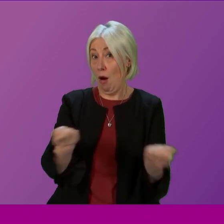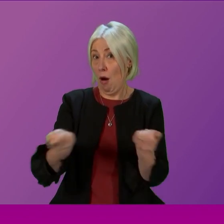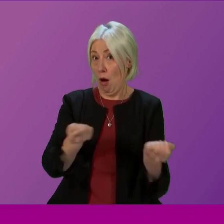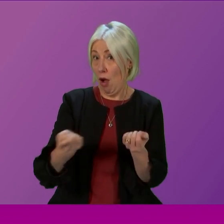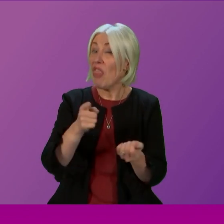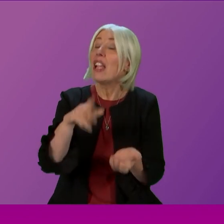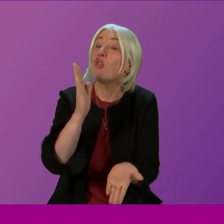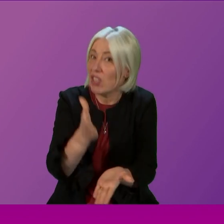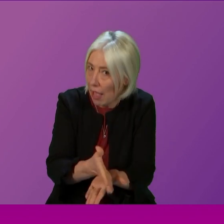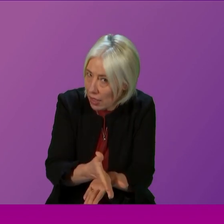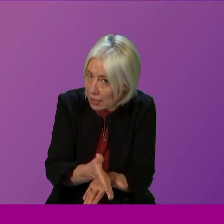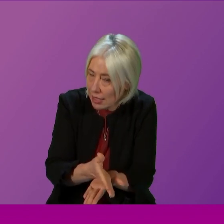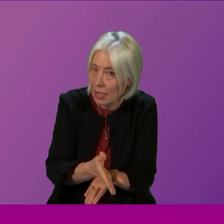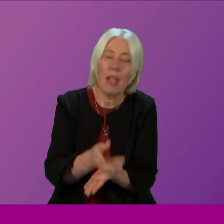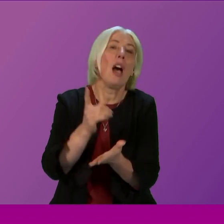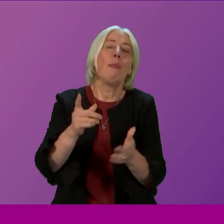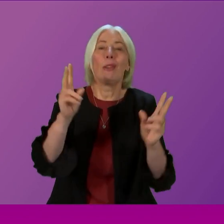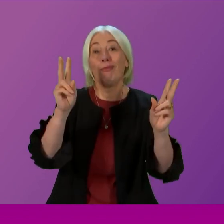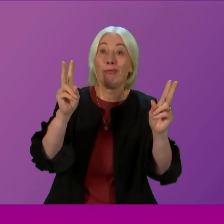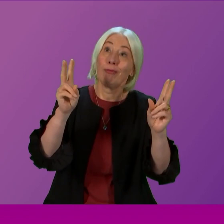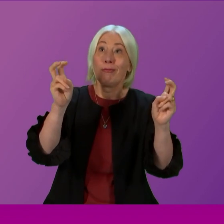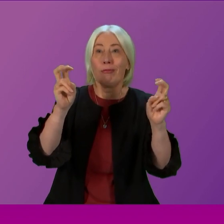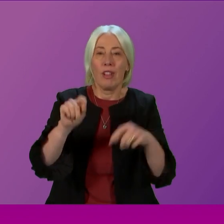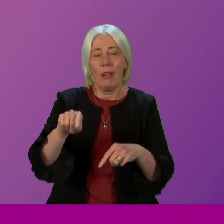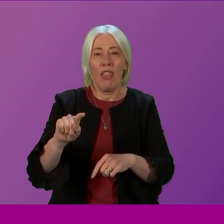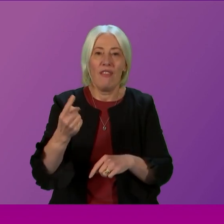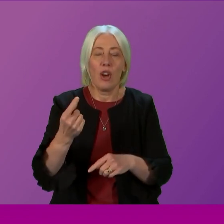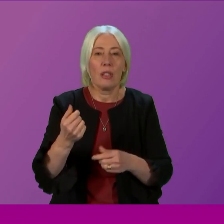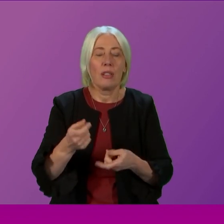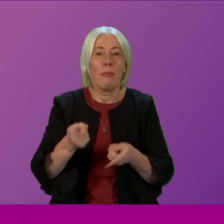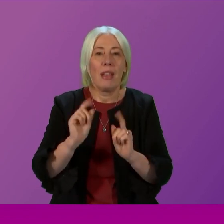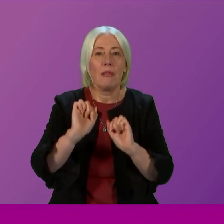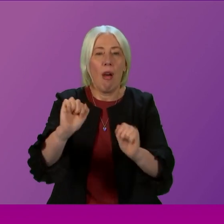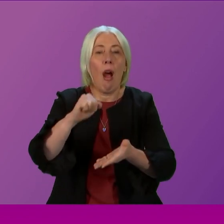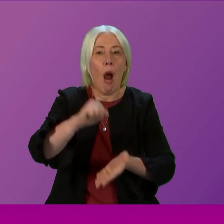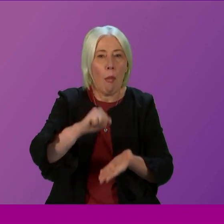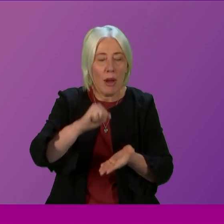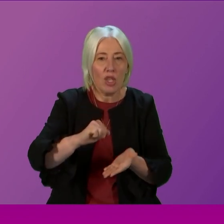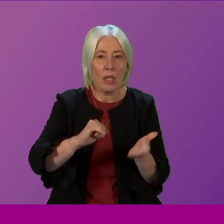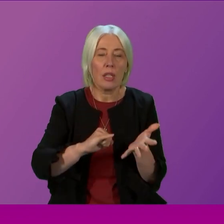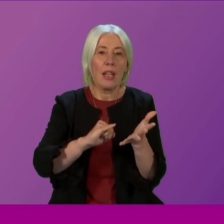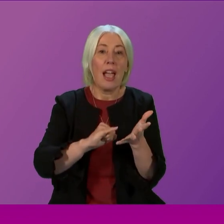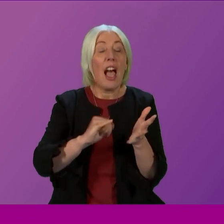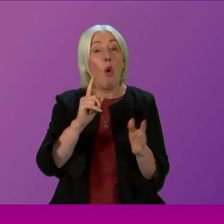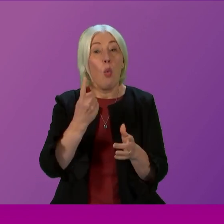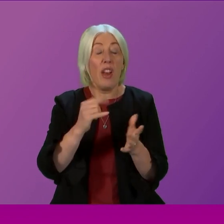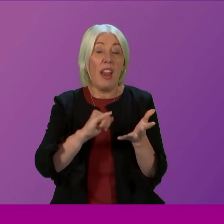Let us look at quotes about the First Minister’s budget. SNP councillor Shona Morrison,